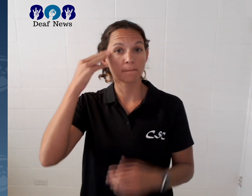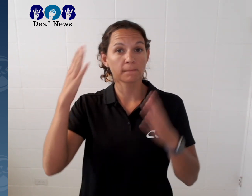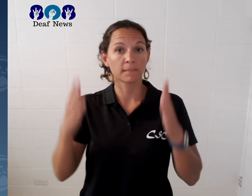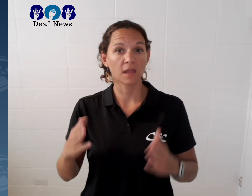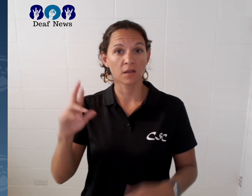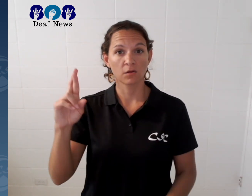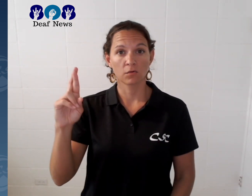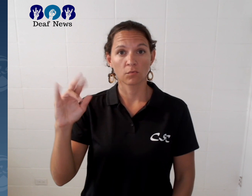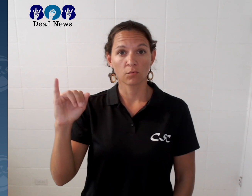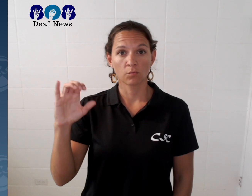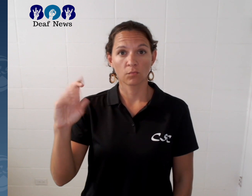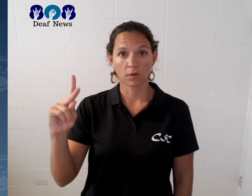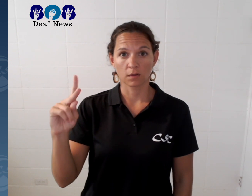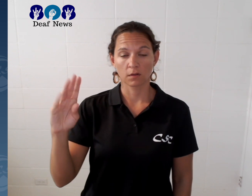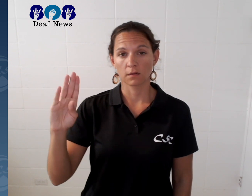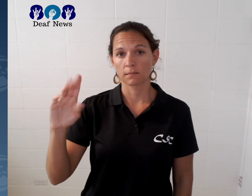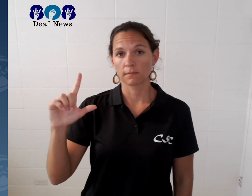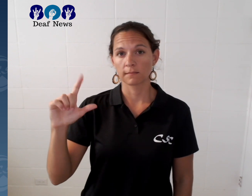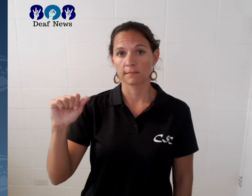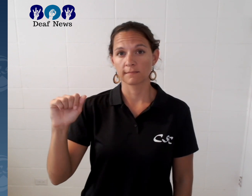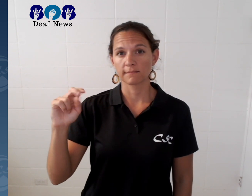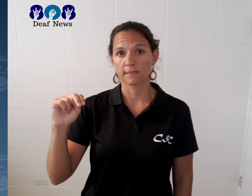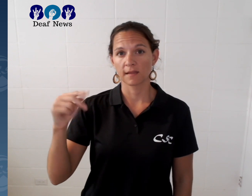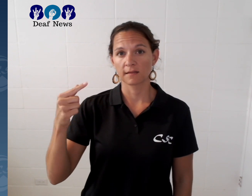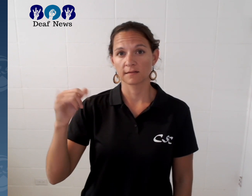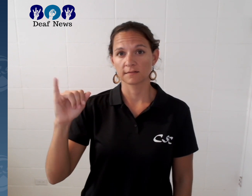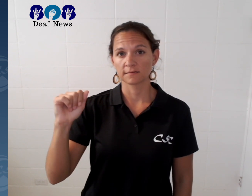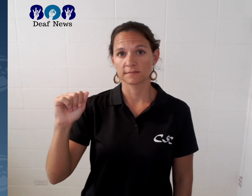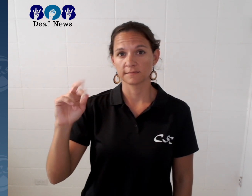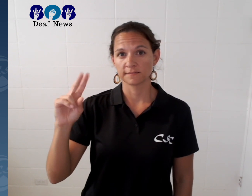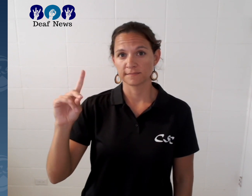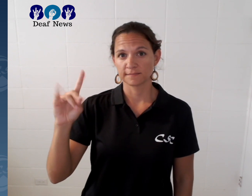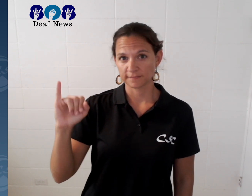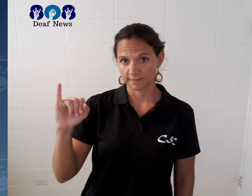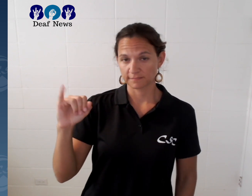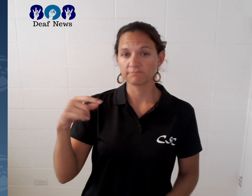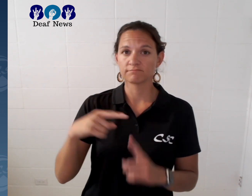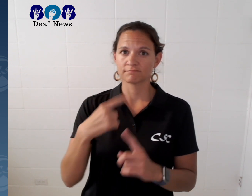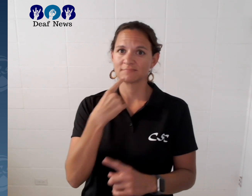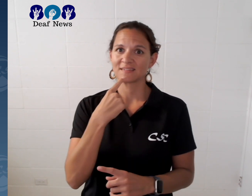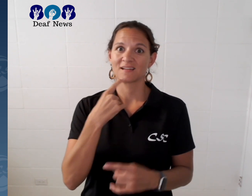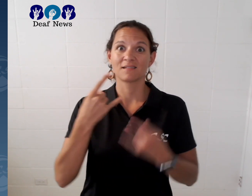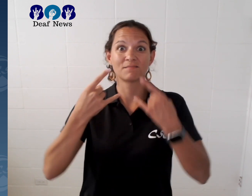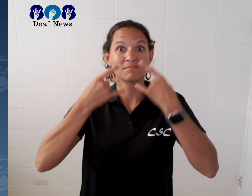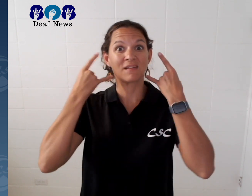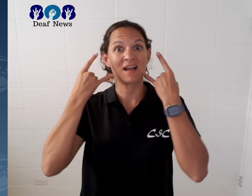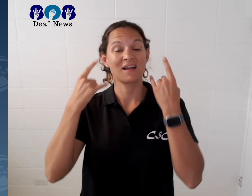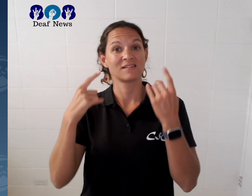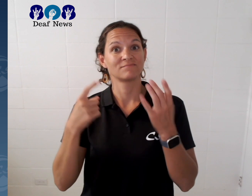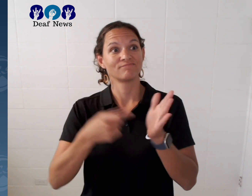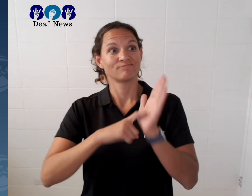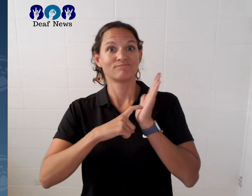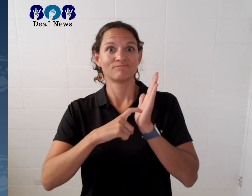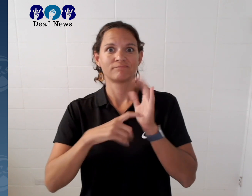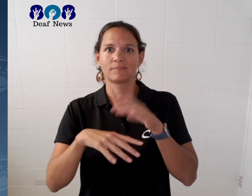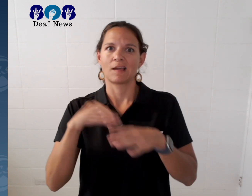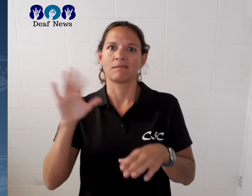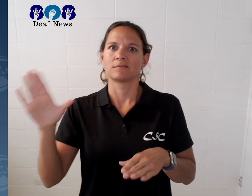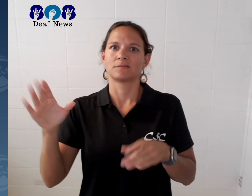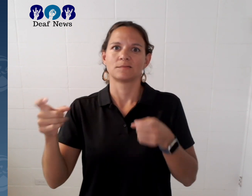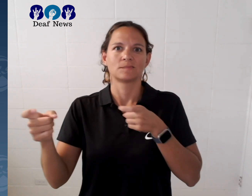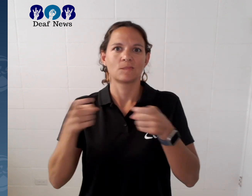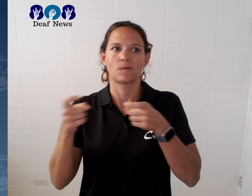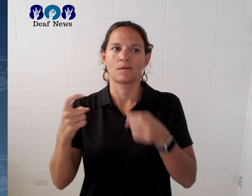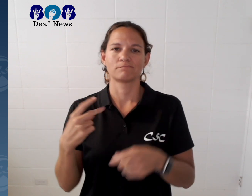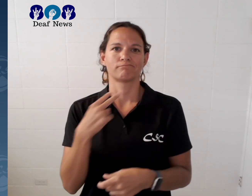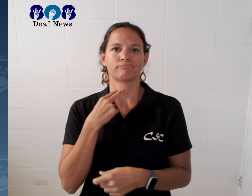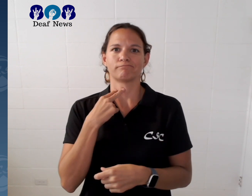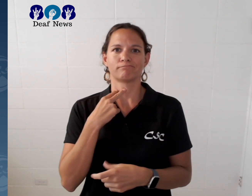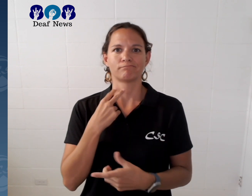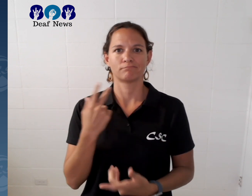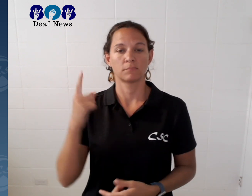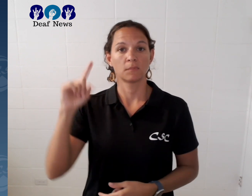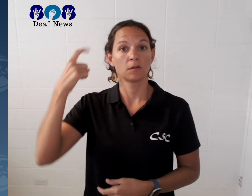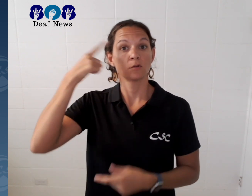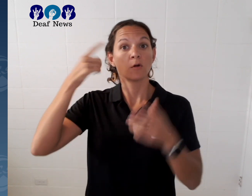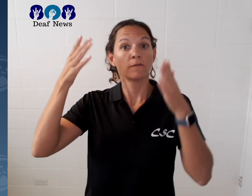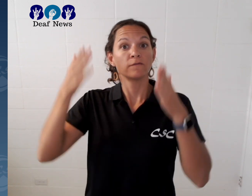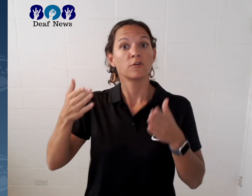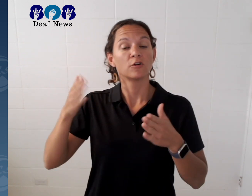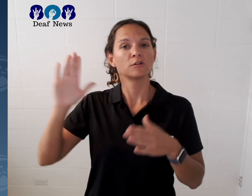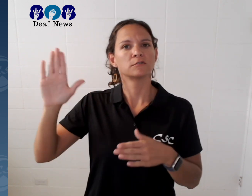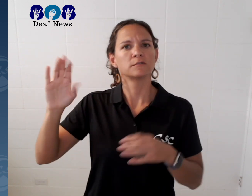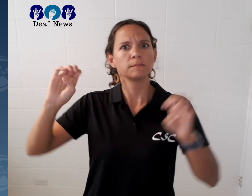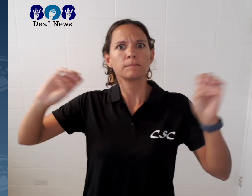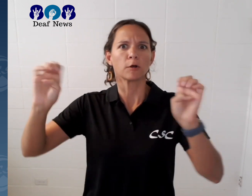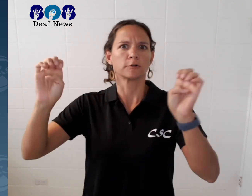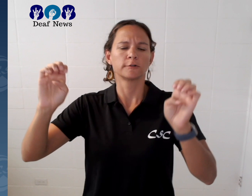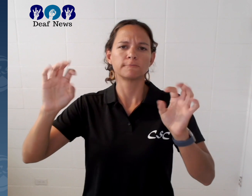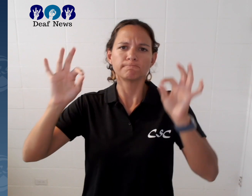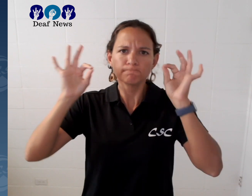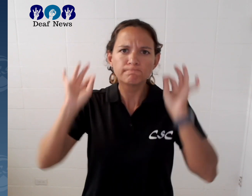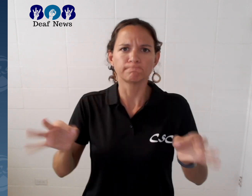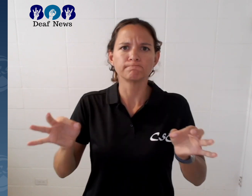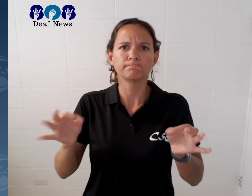Mayor Rick Blangiardi says the mask mandate is out of his control. He canʻt make any changes. The